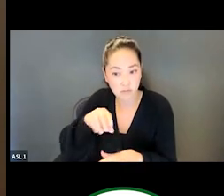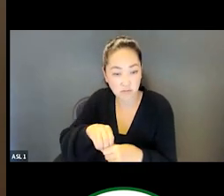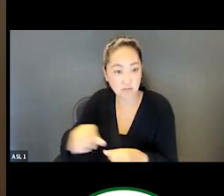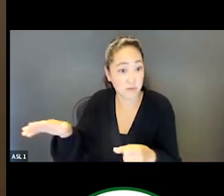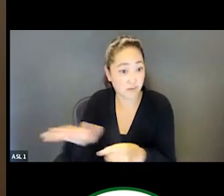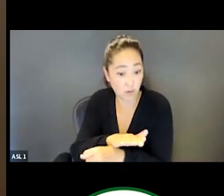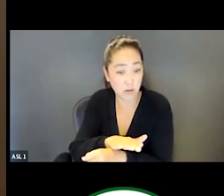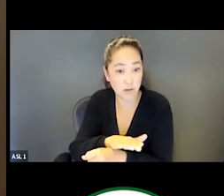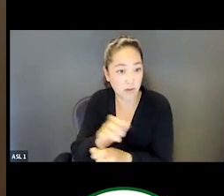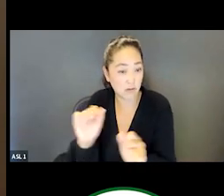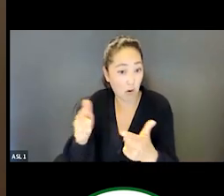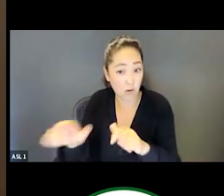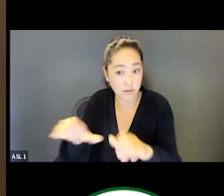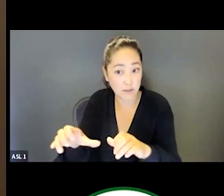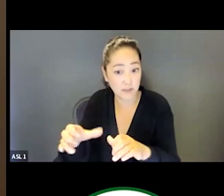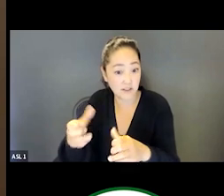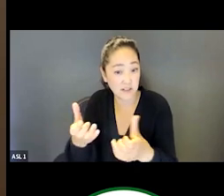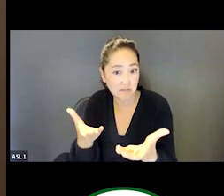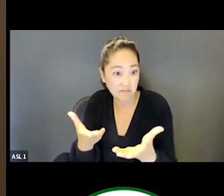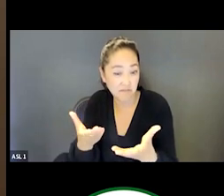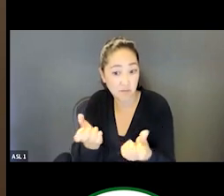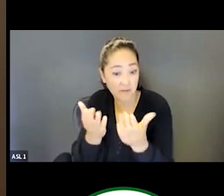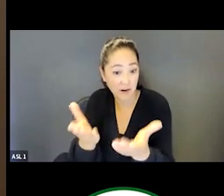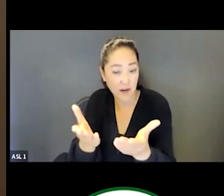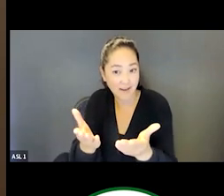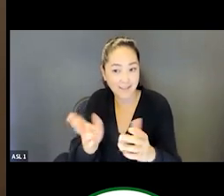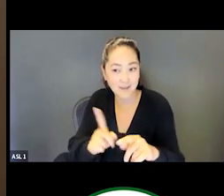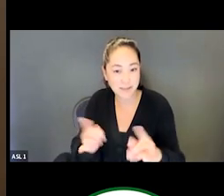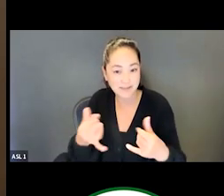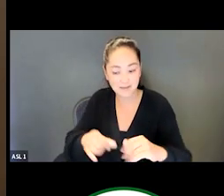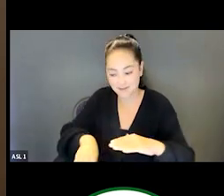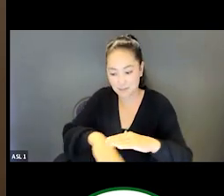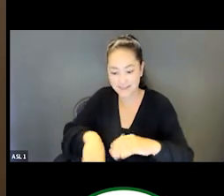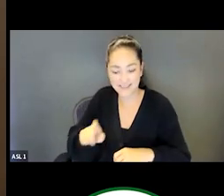being done and what does that enforcement look like and What is holding people to our